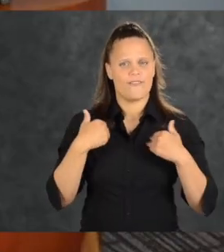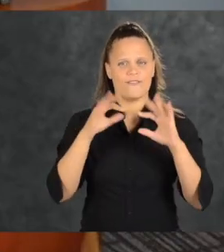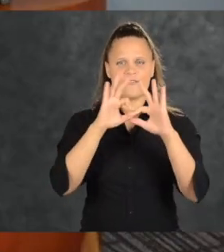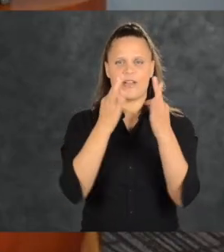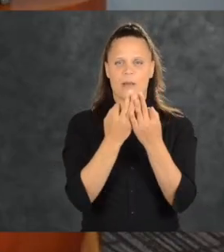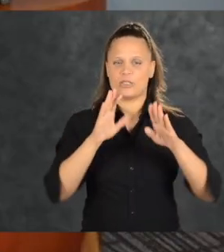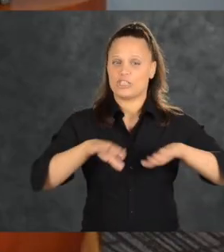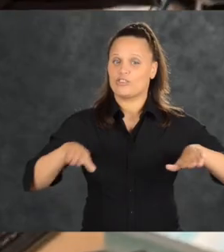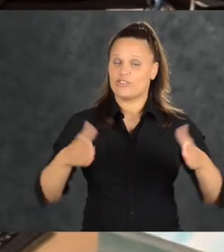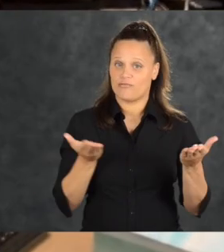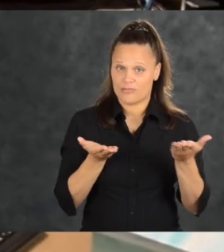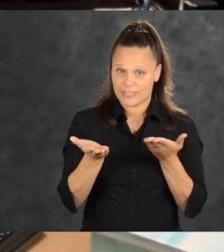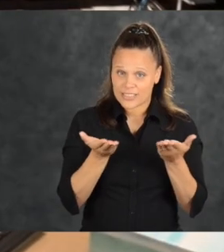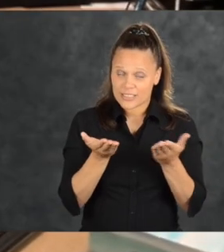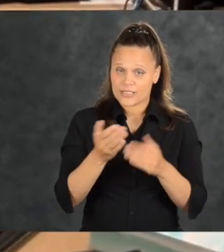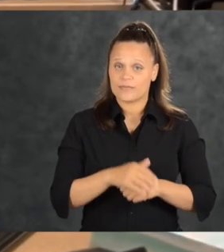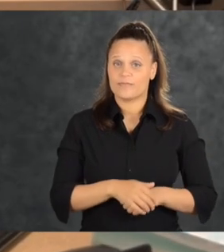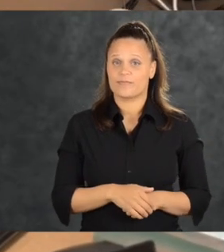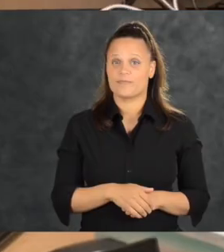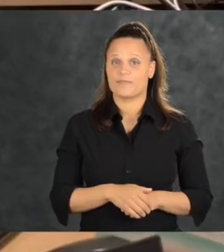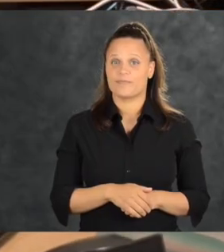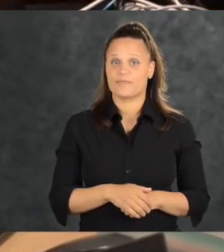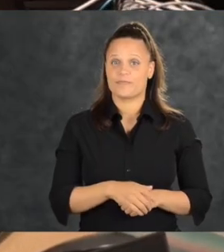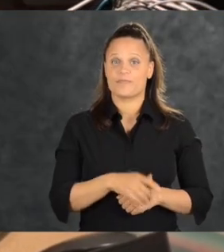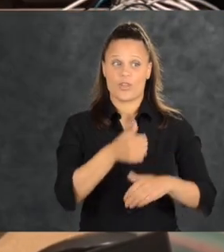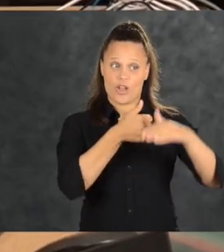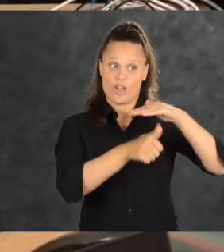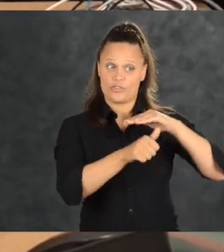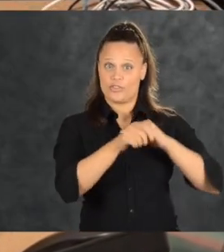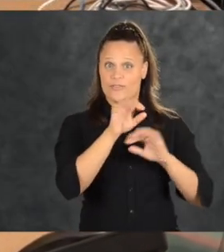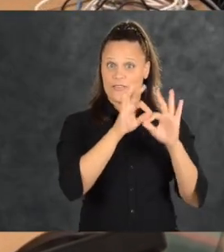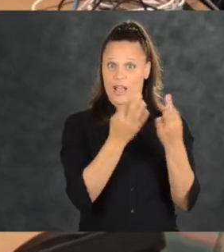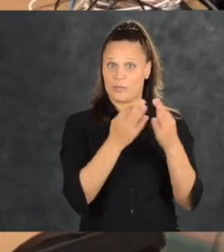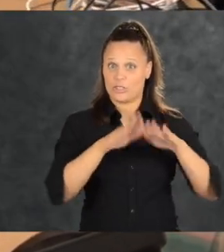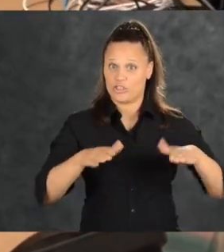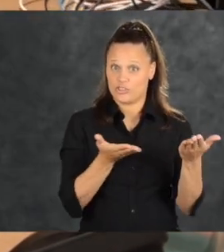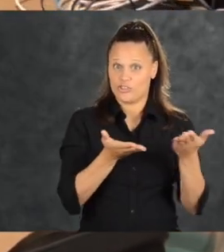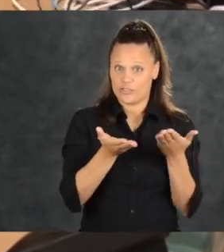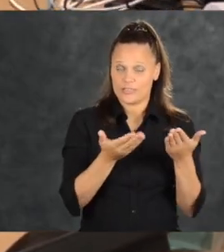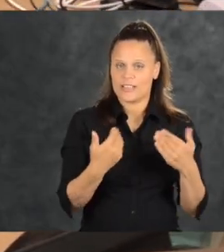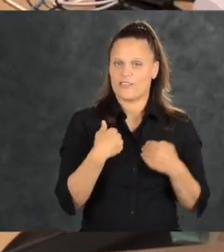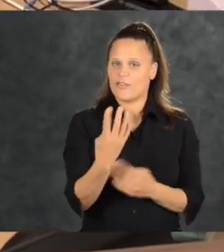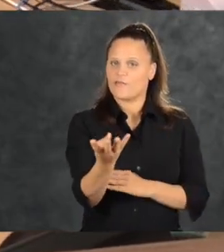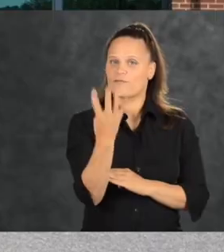dog in a conference room. I am a receptionist. Sadie sits typing behind a receptionist desk